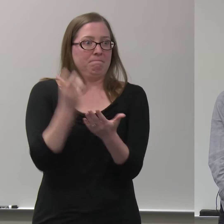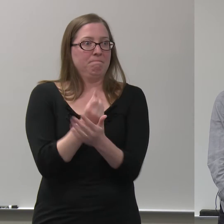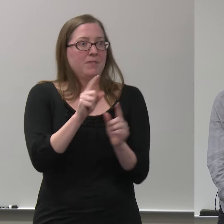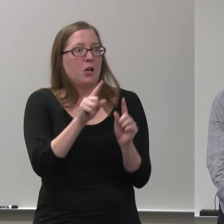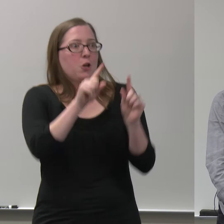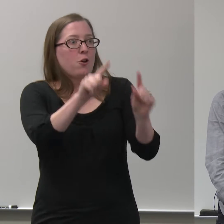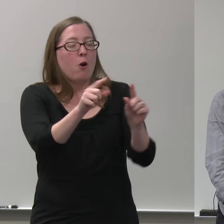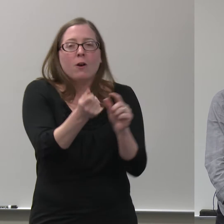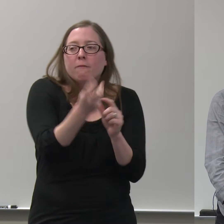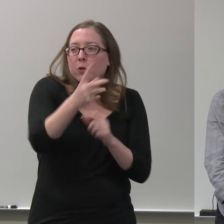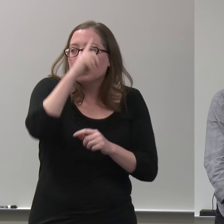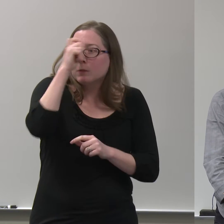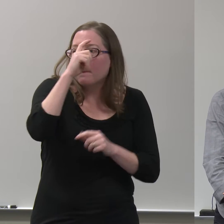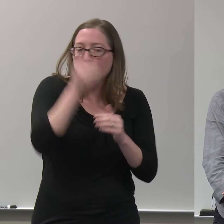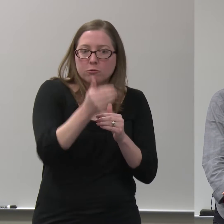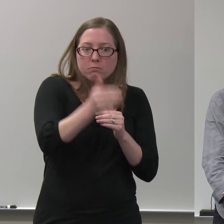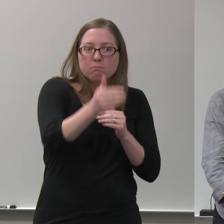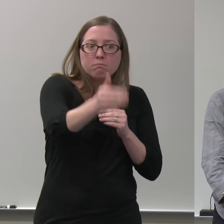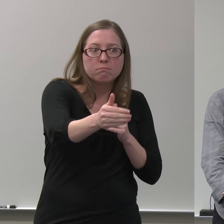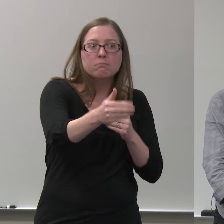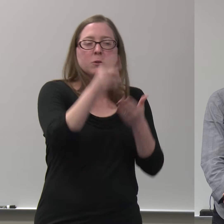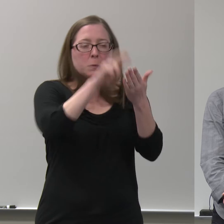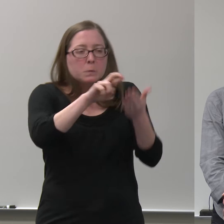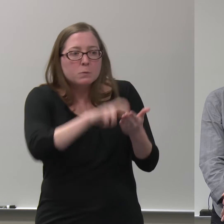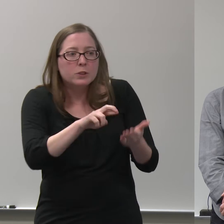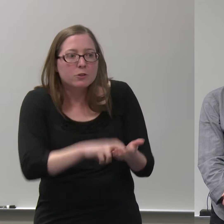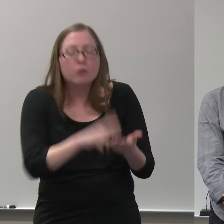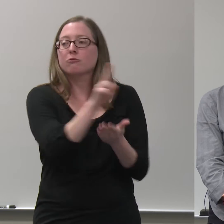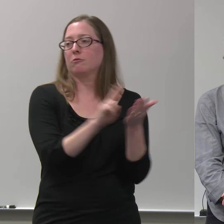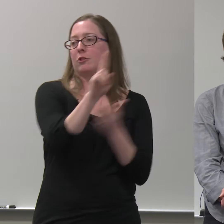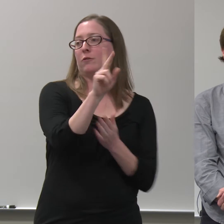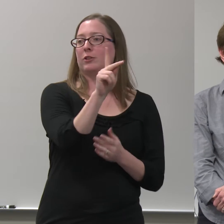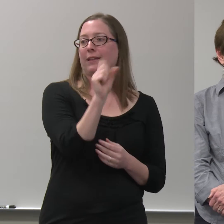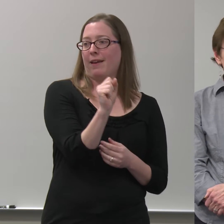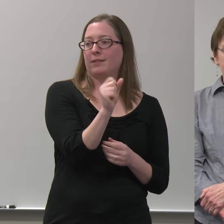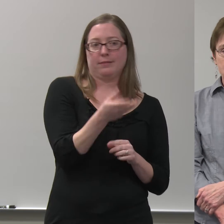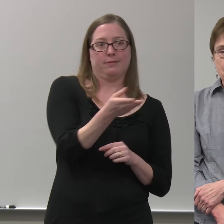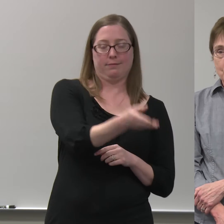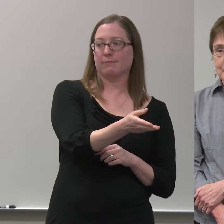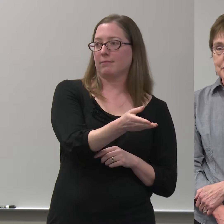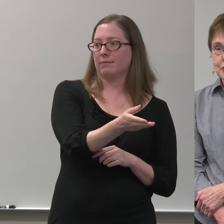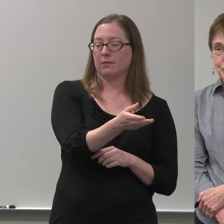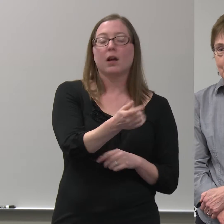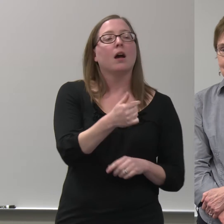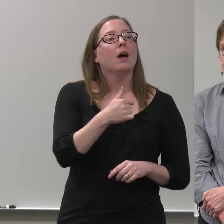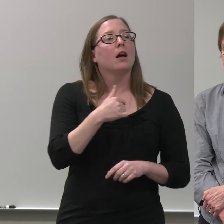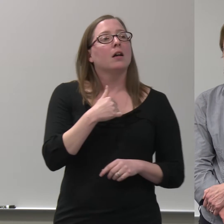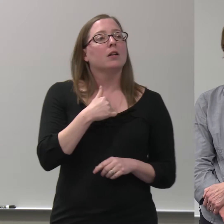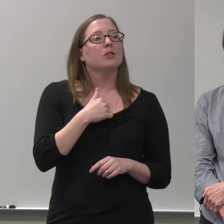and do research at the University of Kansas, so I was pretty sure when I was going to go to college